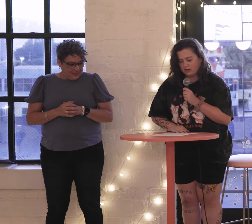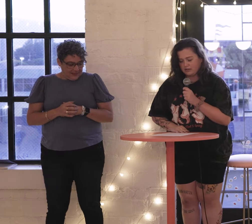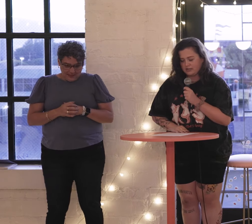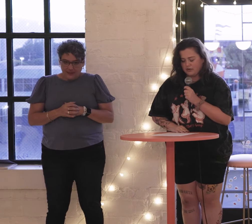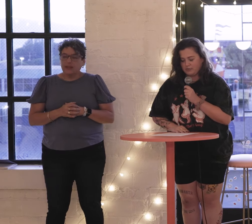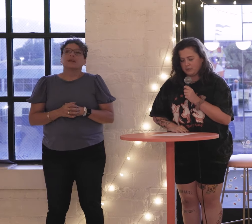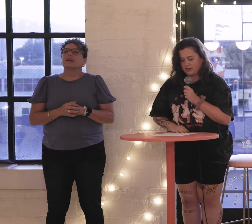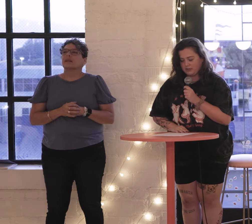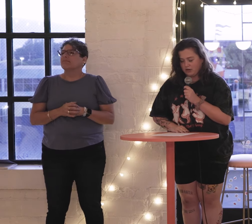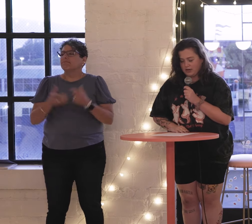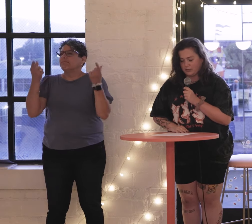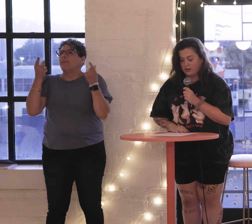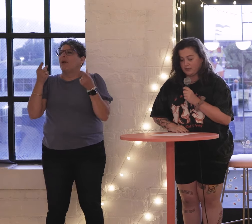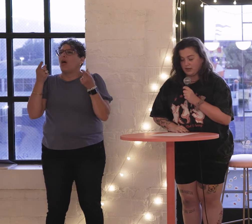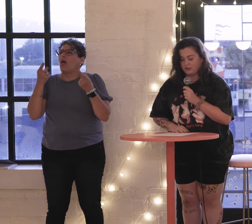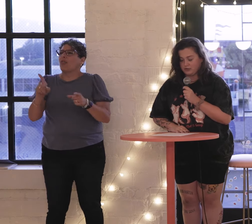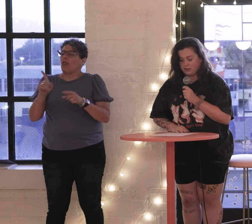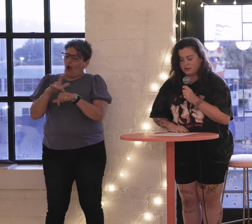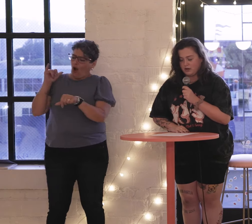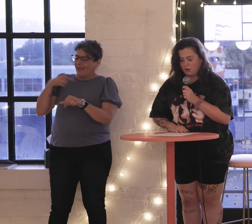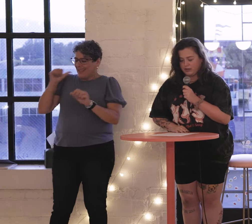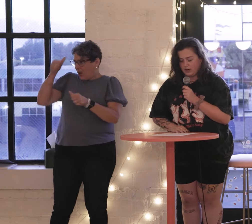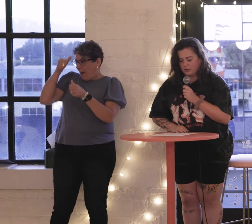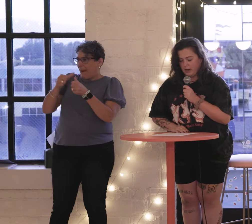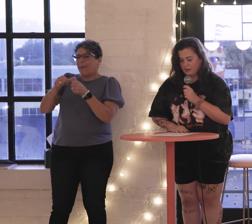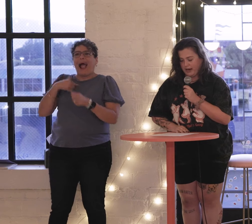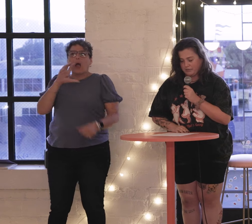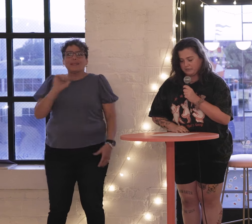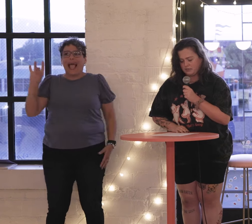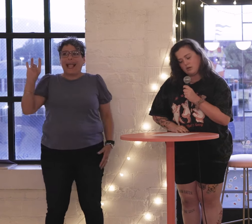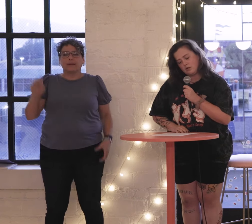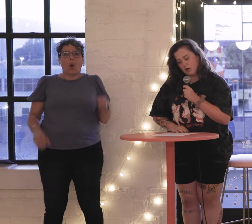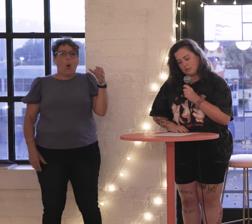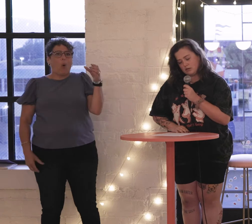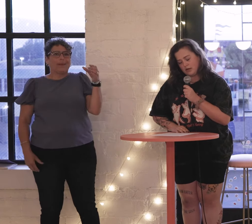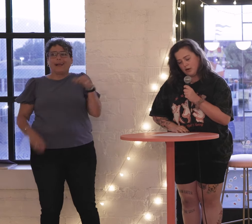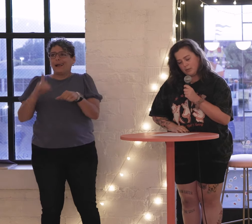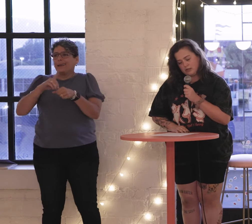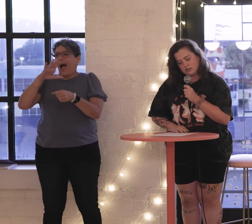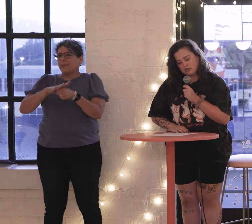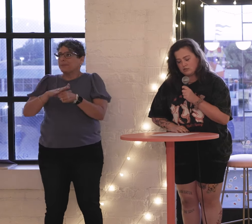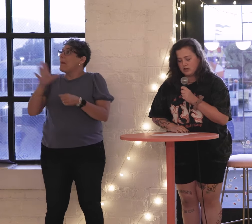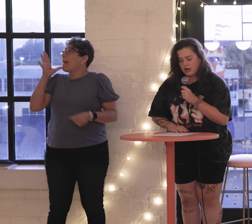"The earliest I remember it starting was when I was eight years old, holding a Dr. Pepper can. 'Mama, can you open this?'